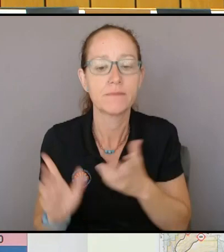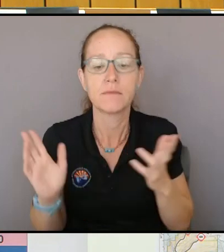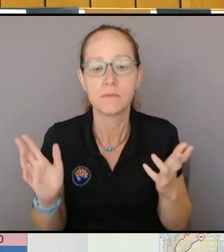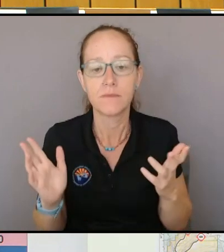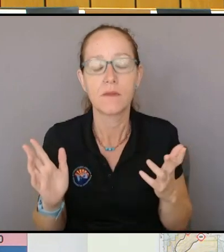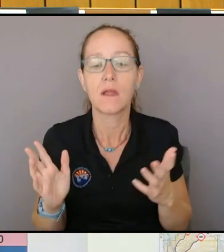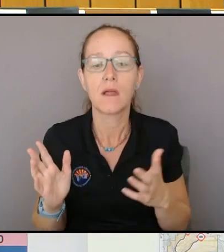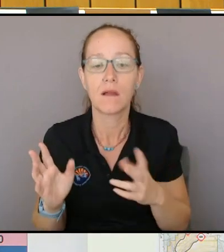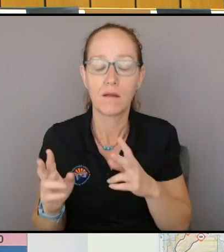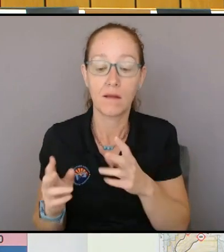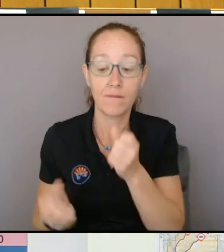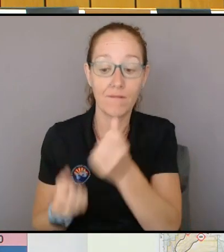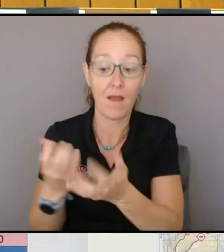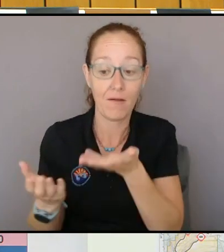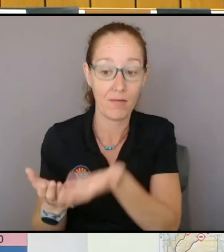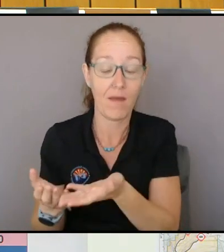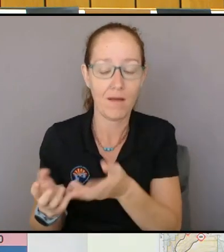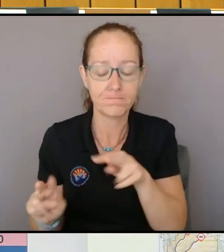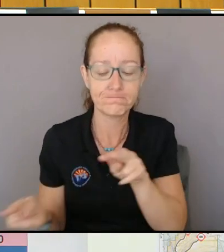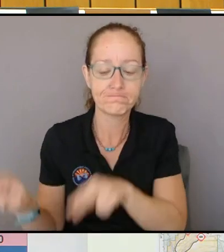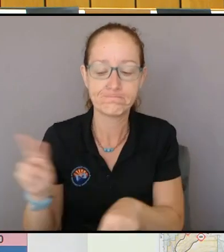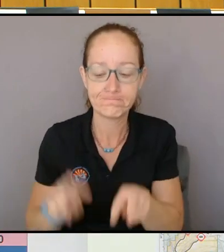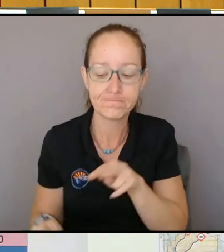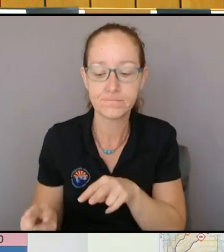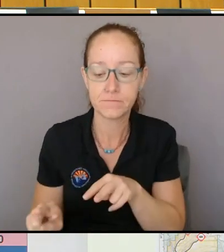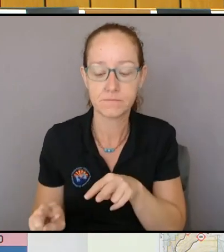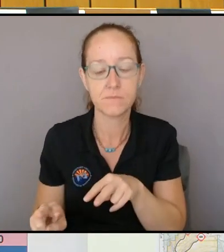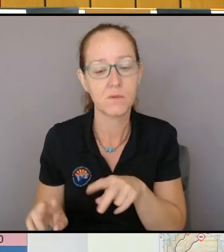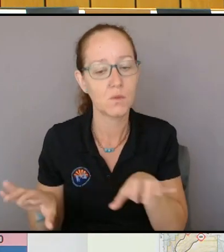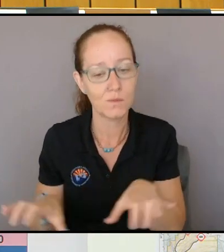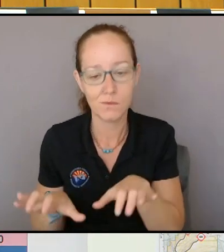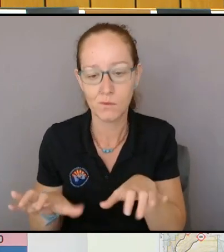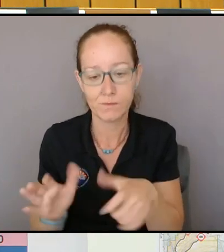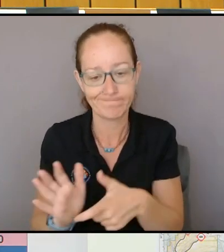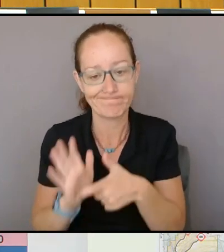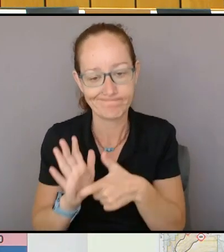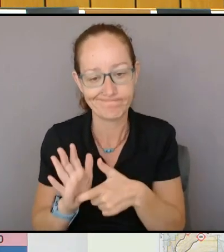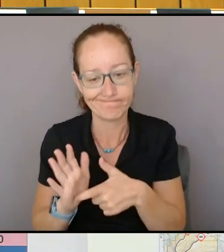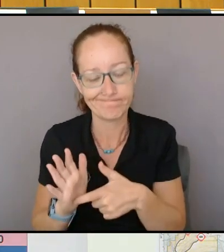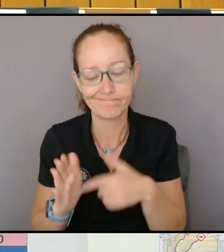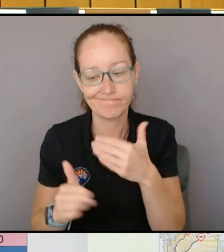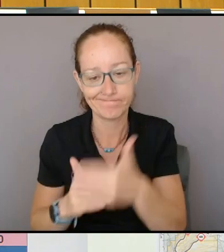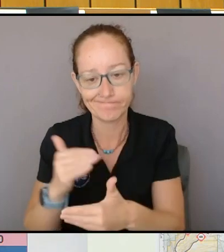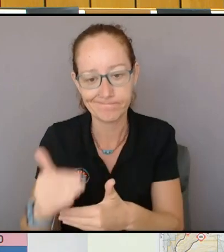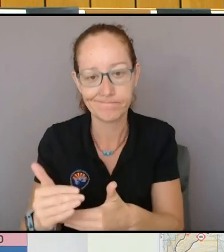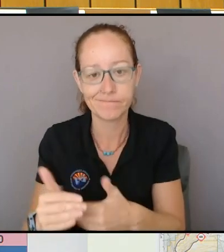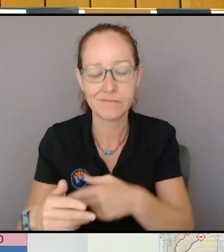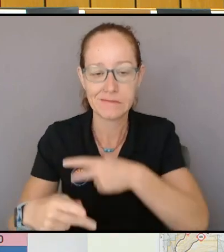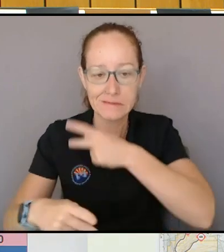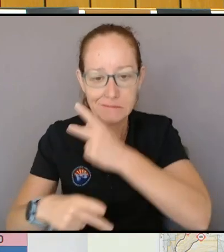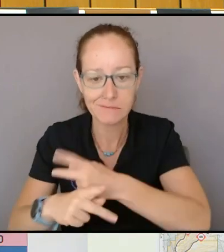the necessary steps to protect the cultural values that are related to that area. As far as Serpent Lake goes, you